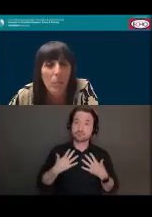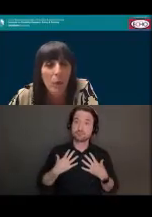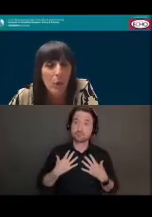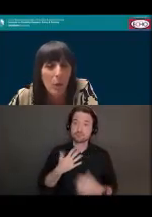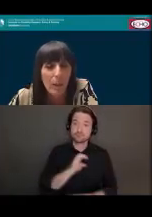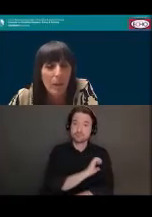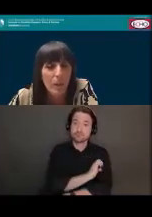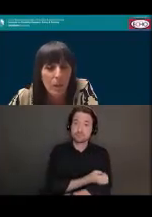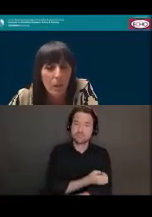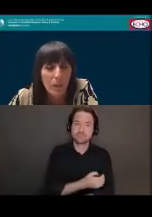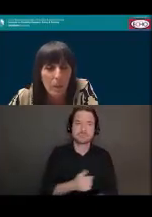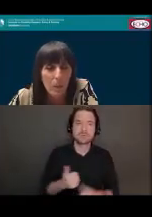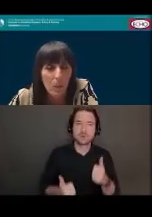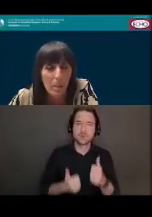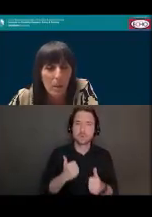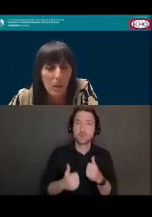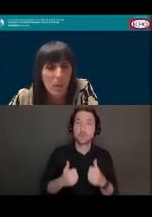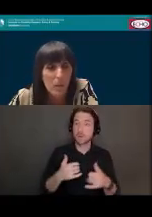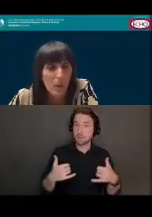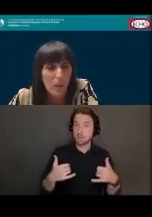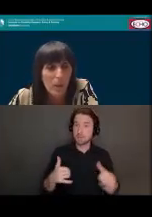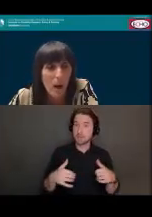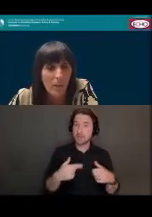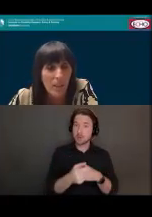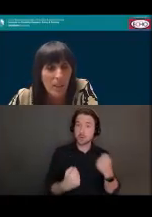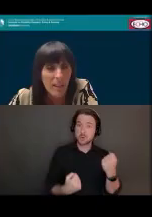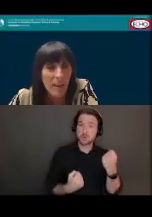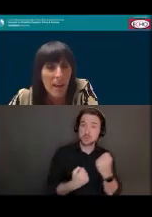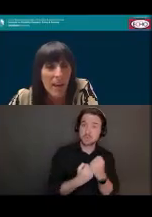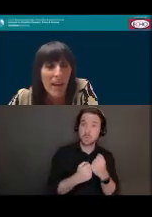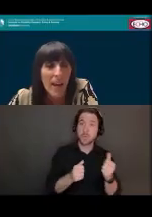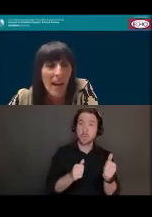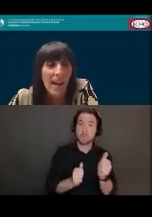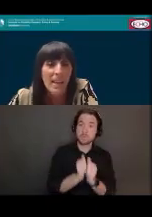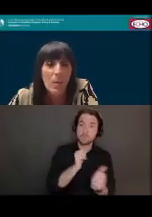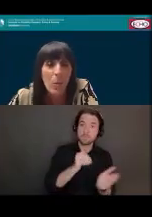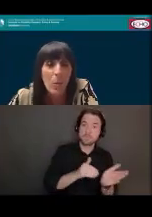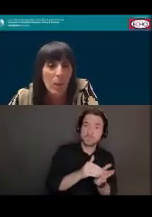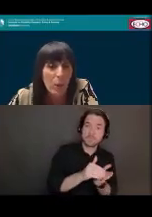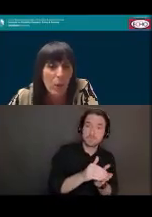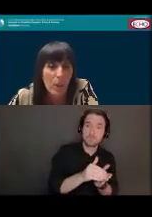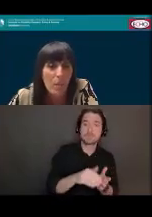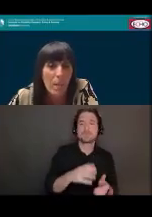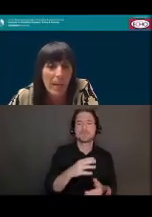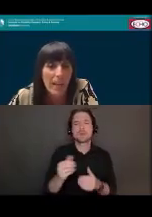which ones you support most often, and which ones you might